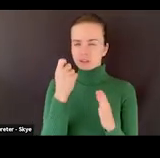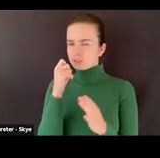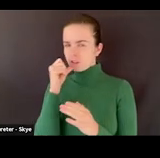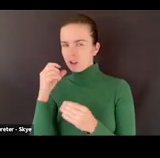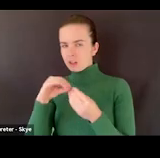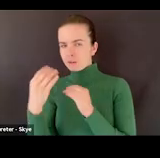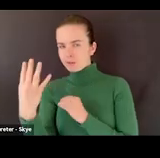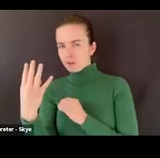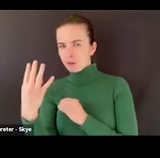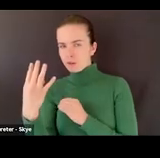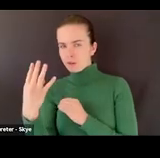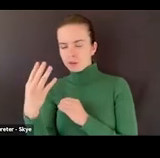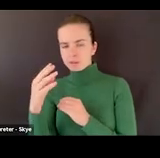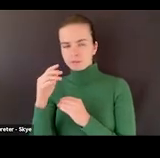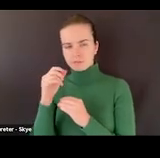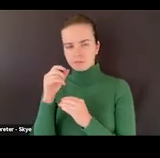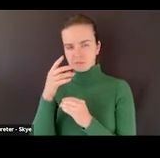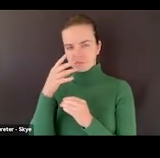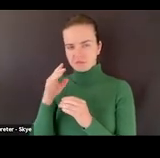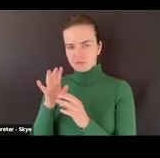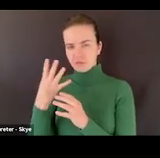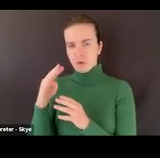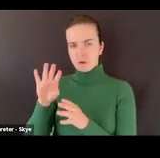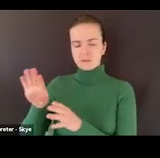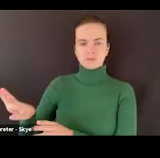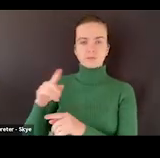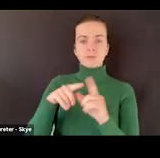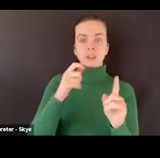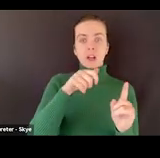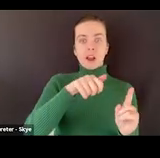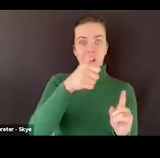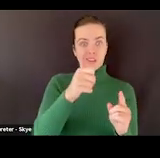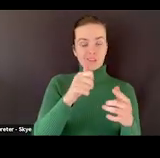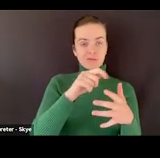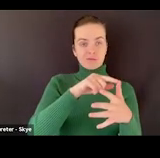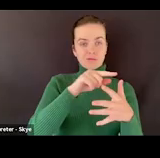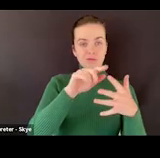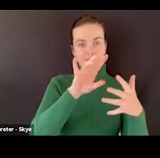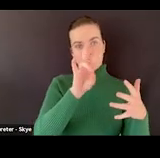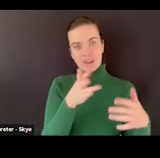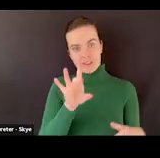did you have someone that was close to you die by some type of violence, in seven out of the eight,